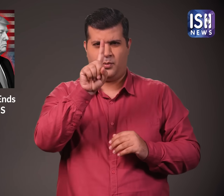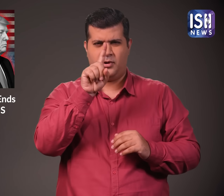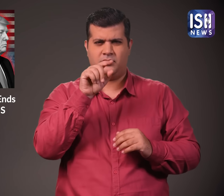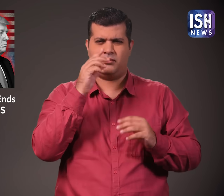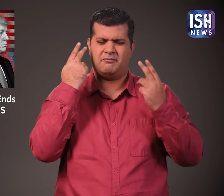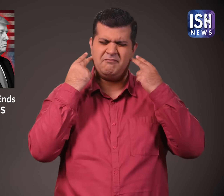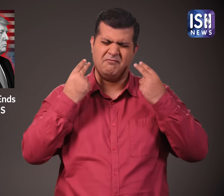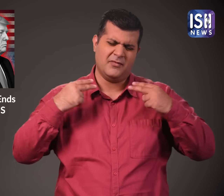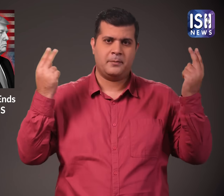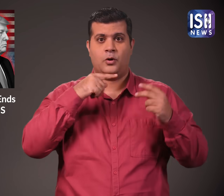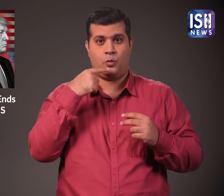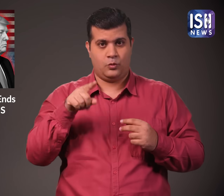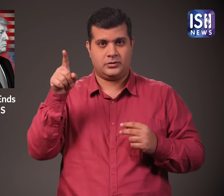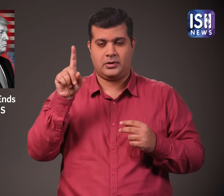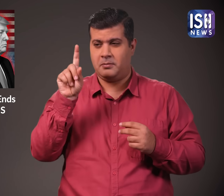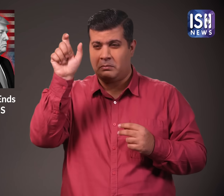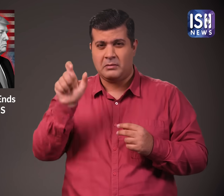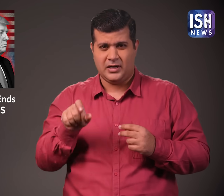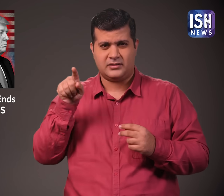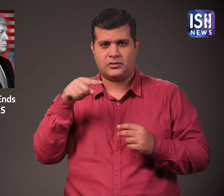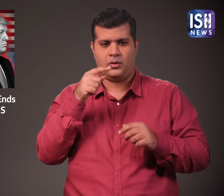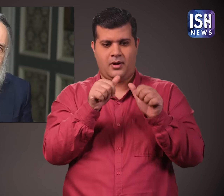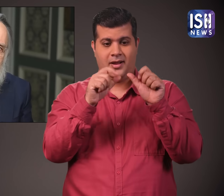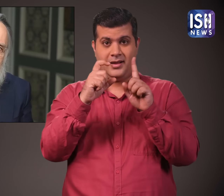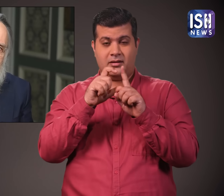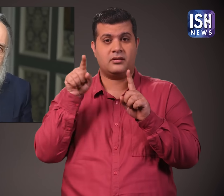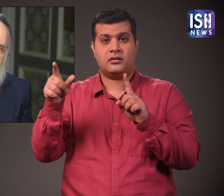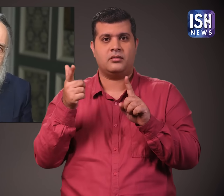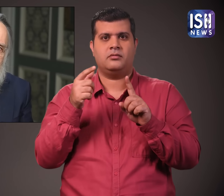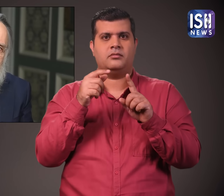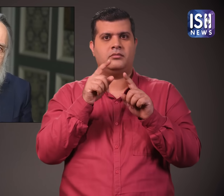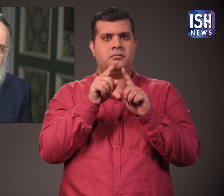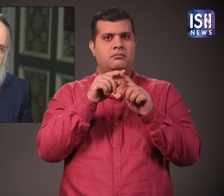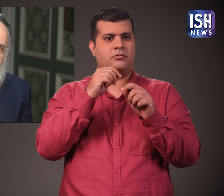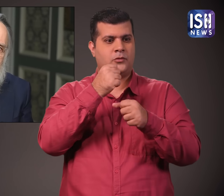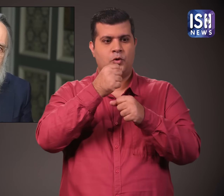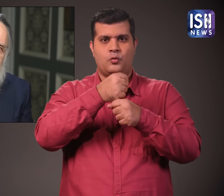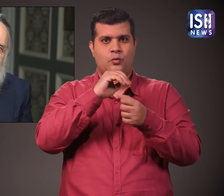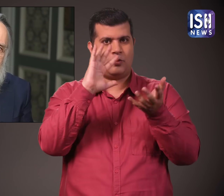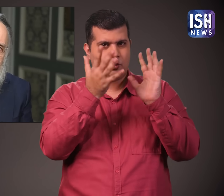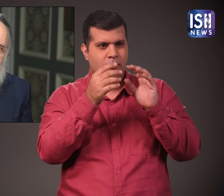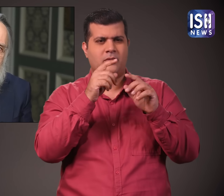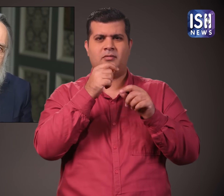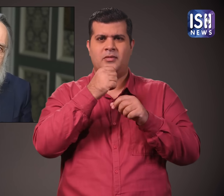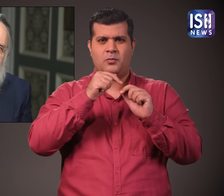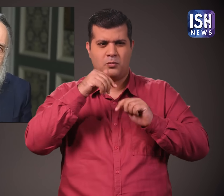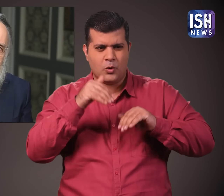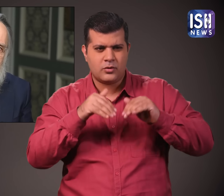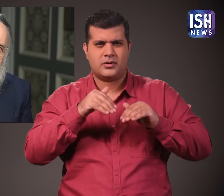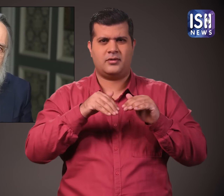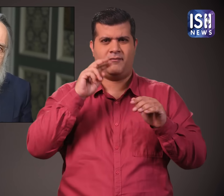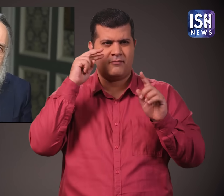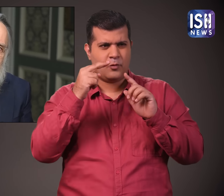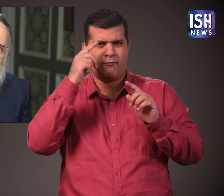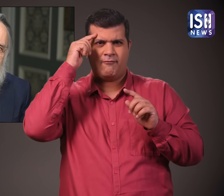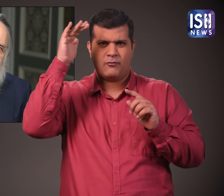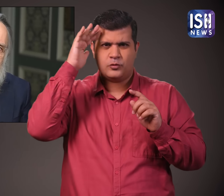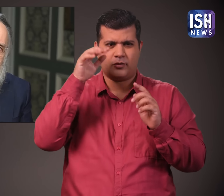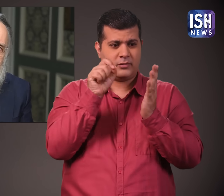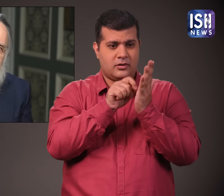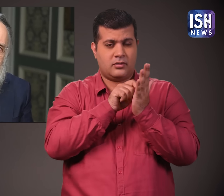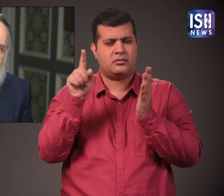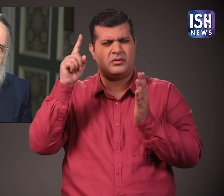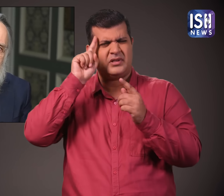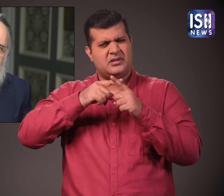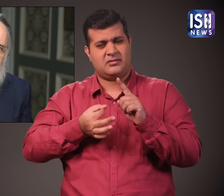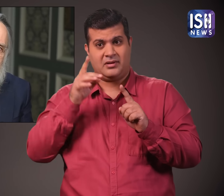Russia’s famous philosopher and geopolitical expert is Aleksandr Dugin.